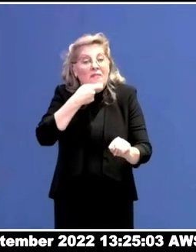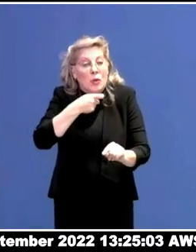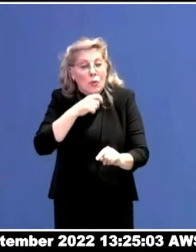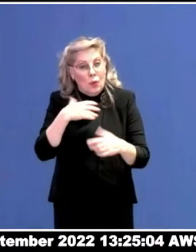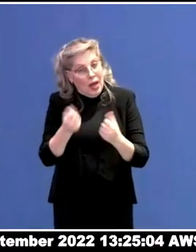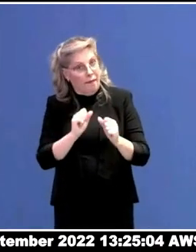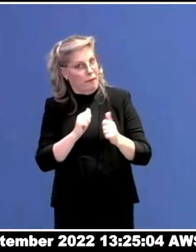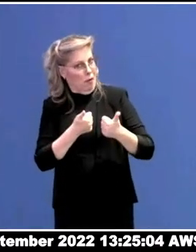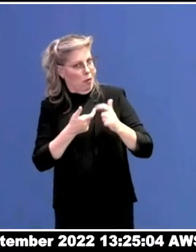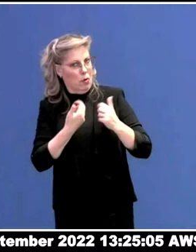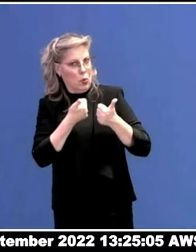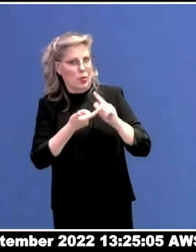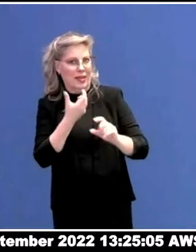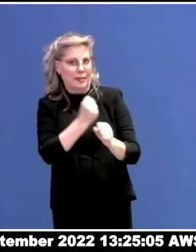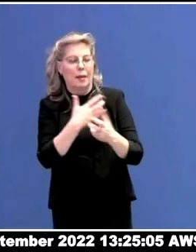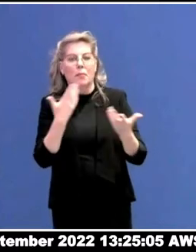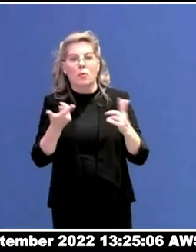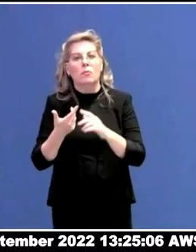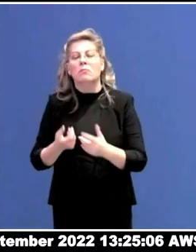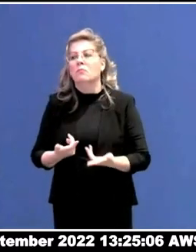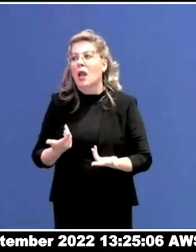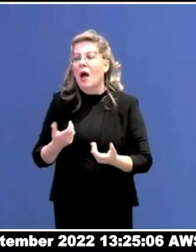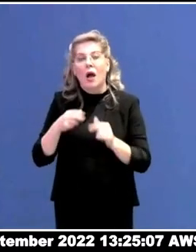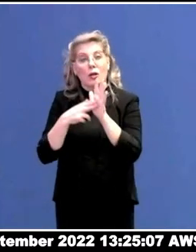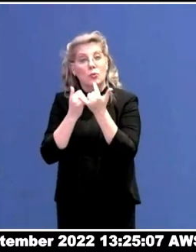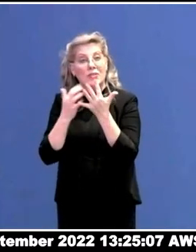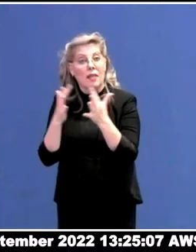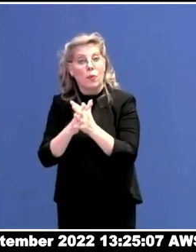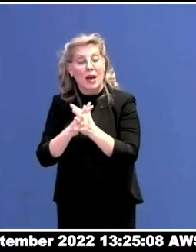For example, if you look at New South Wales, the Intellectual Disability Rights Service is